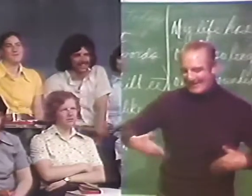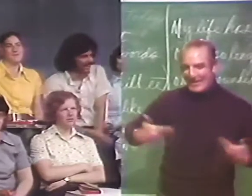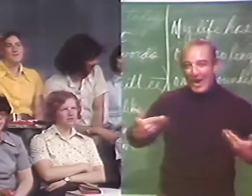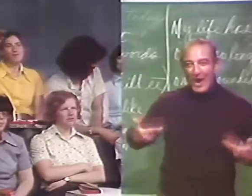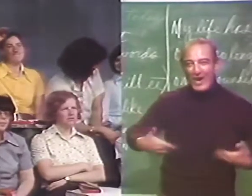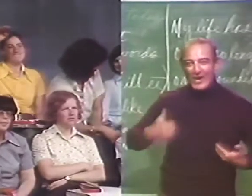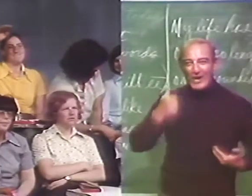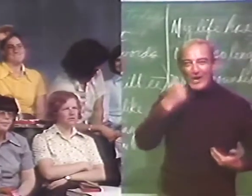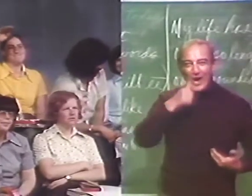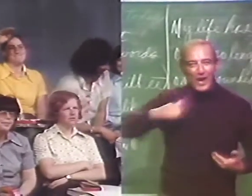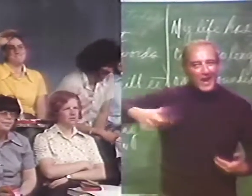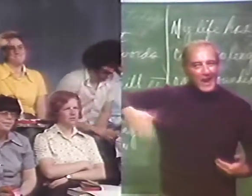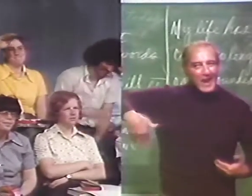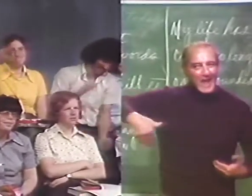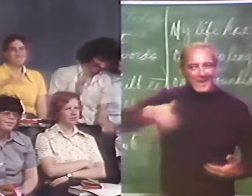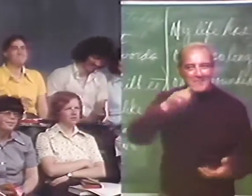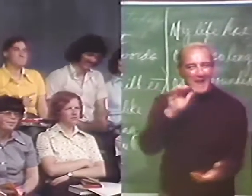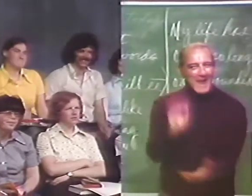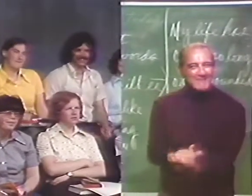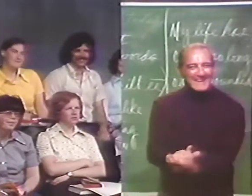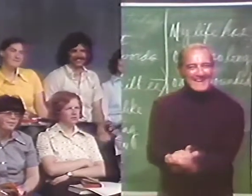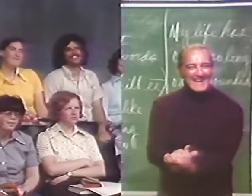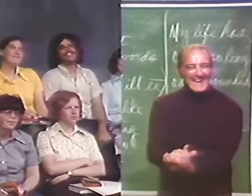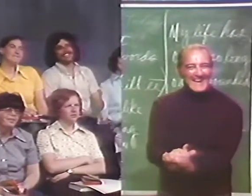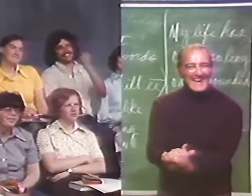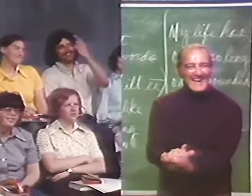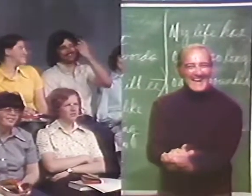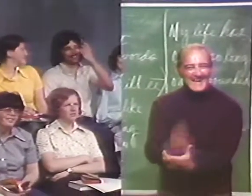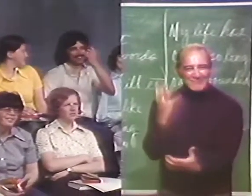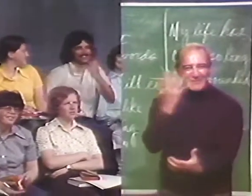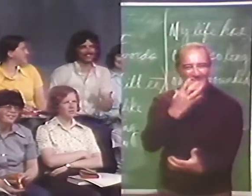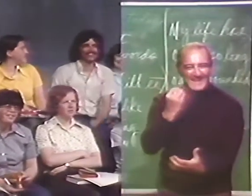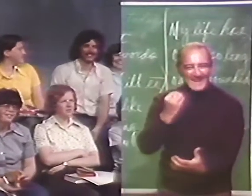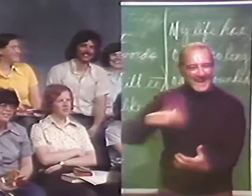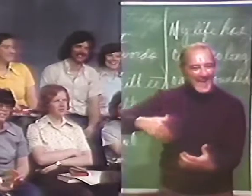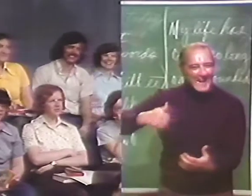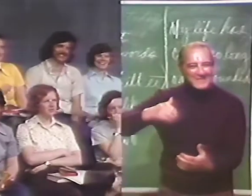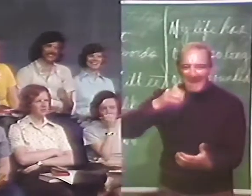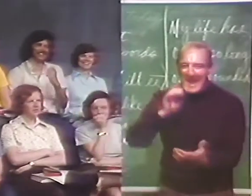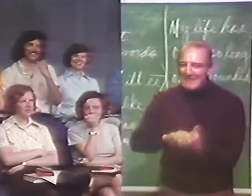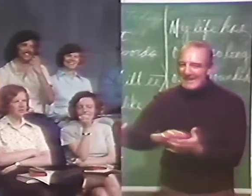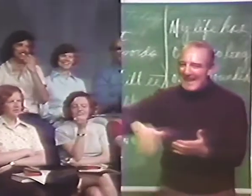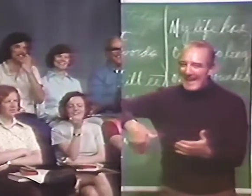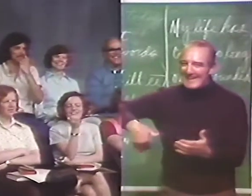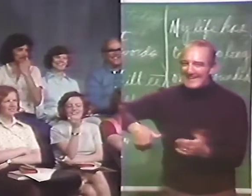AWW, IT'S THE... YOUNG GIRL LATE MARRIED. HA HA HA!